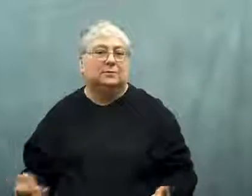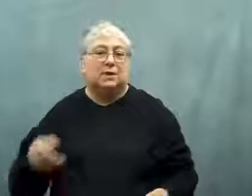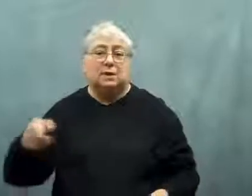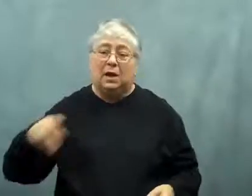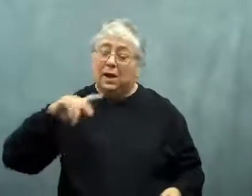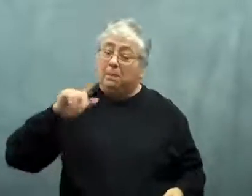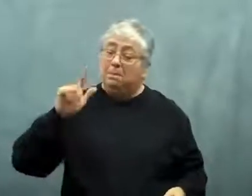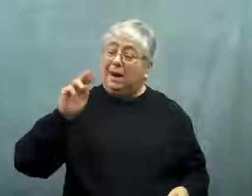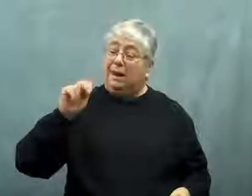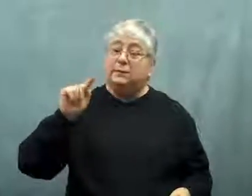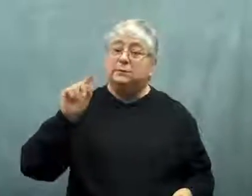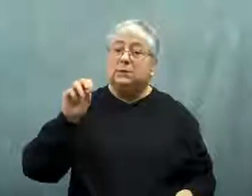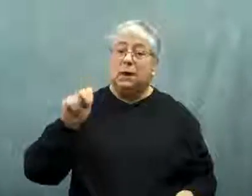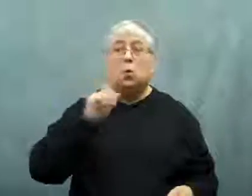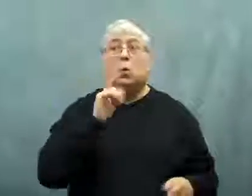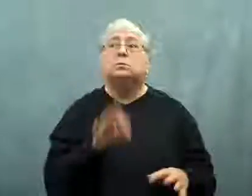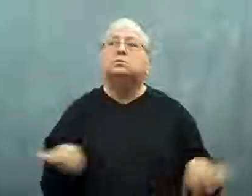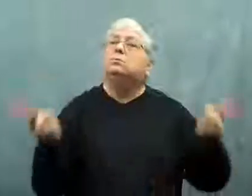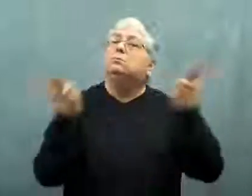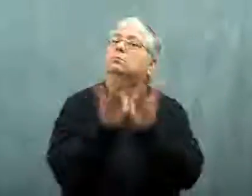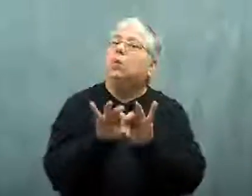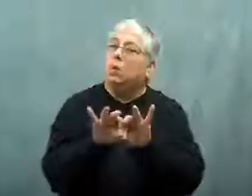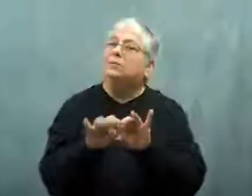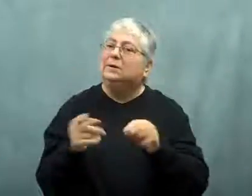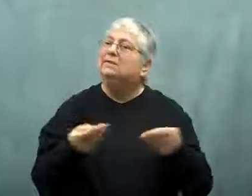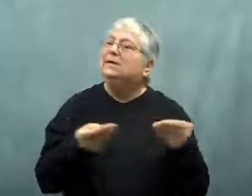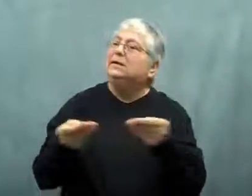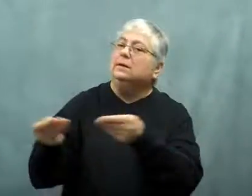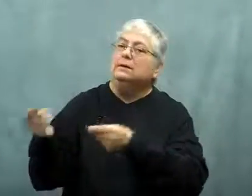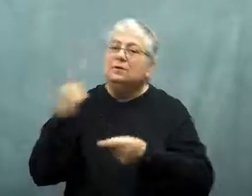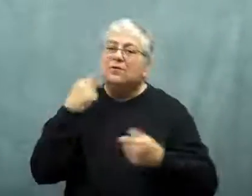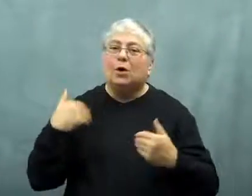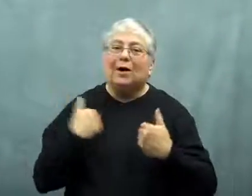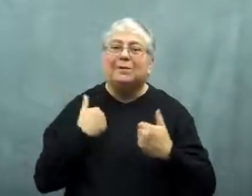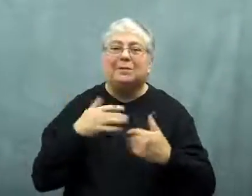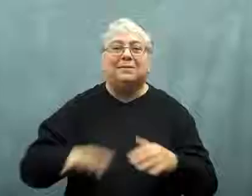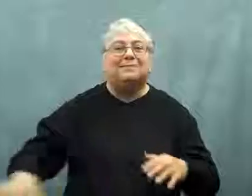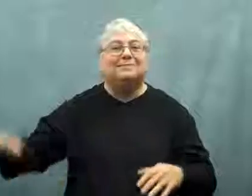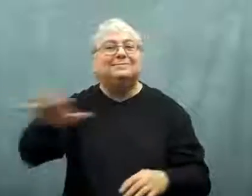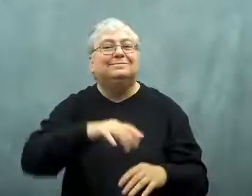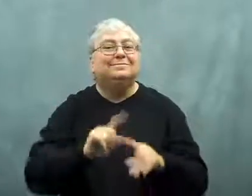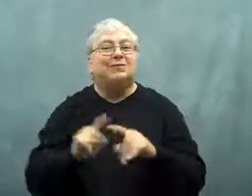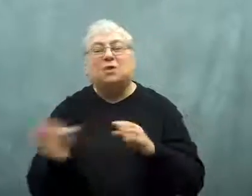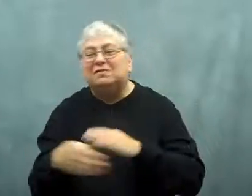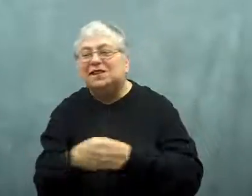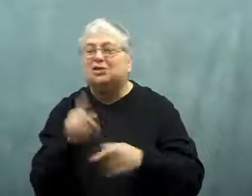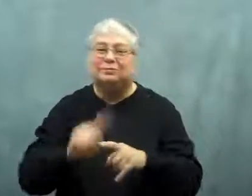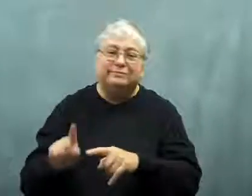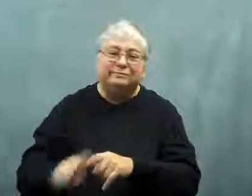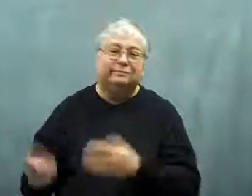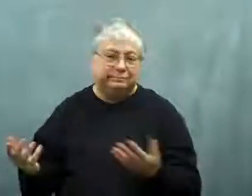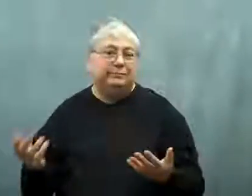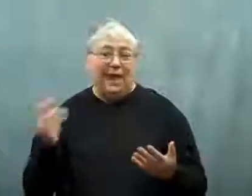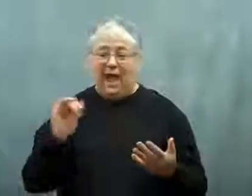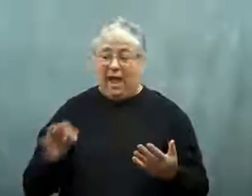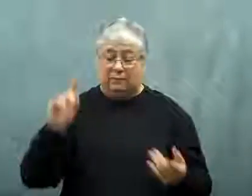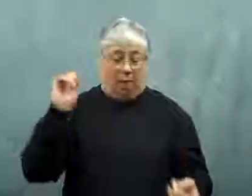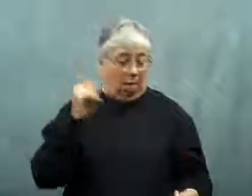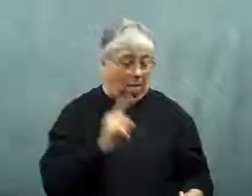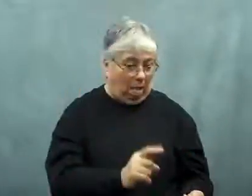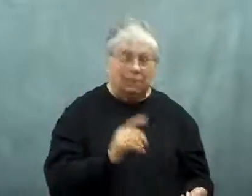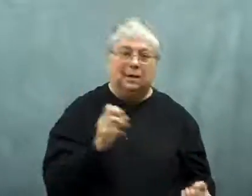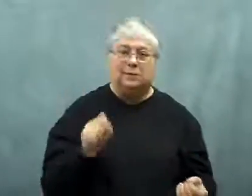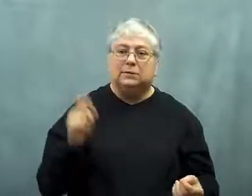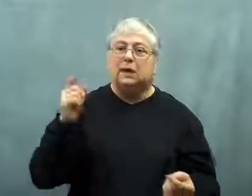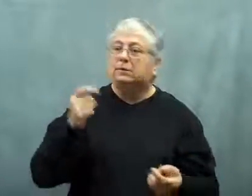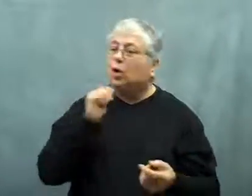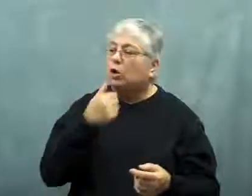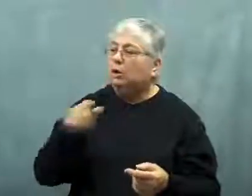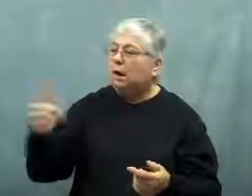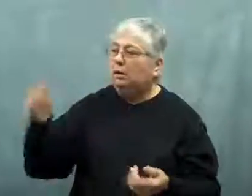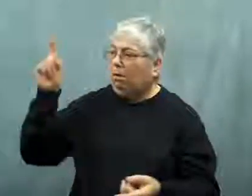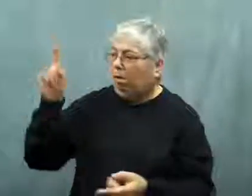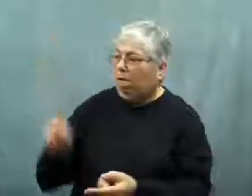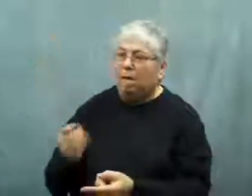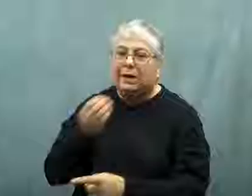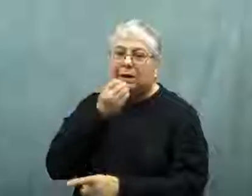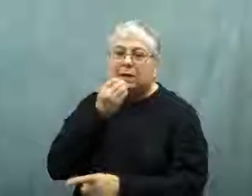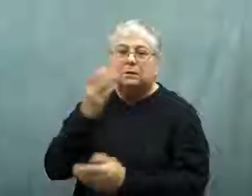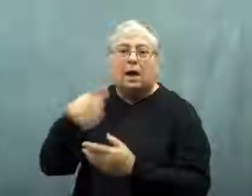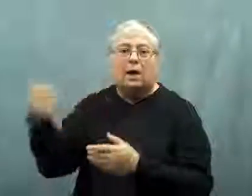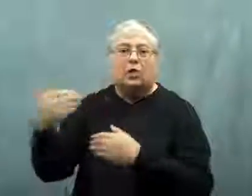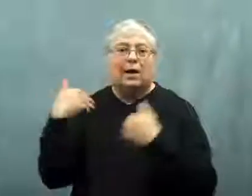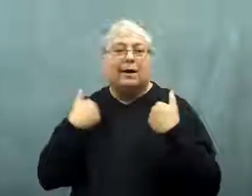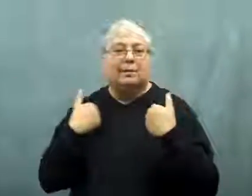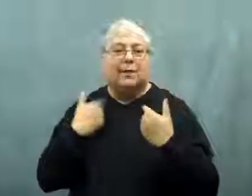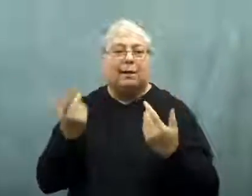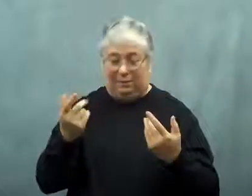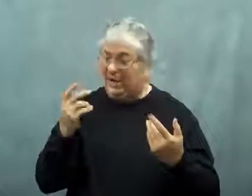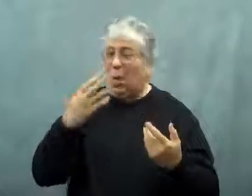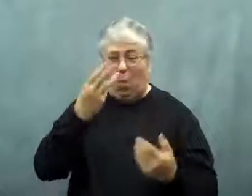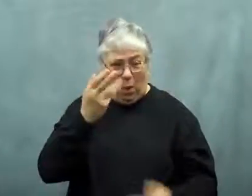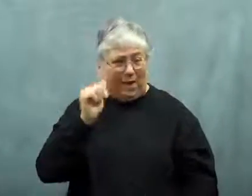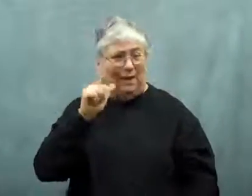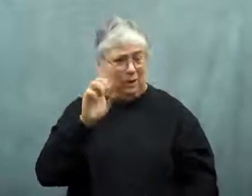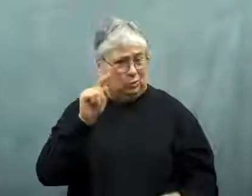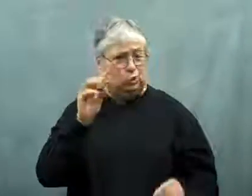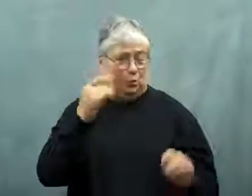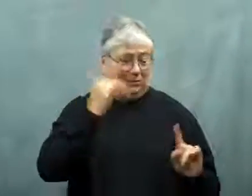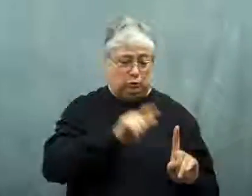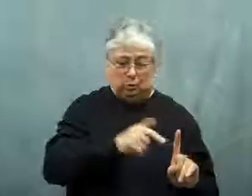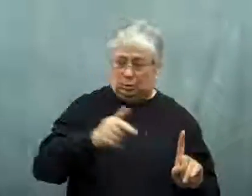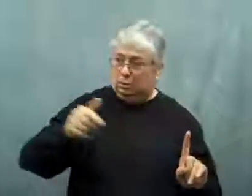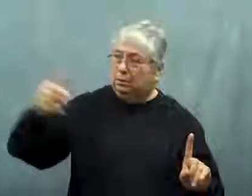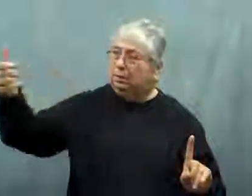Since plankton are an important part of the food chain for sealife,